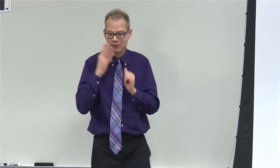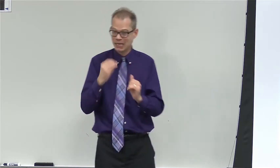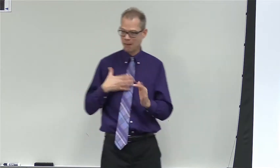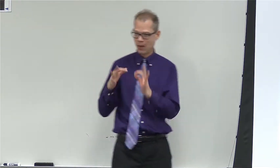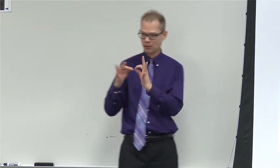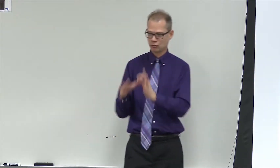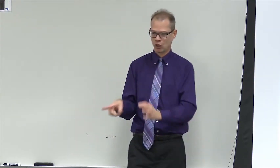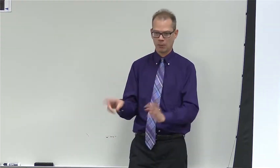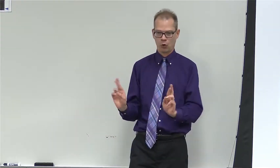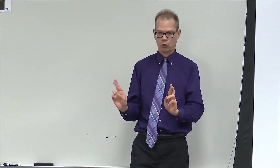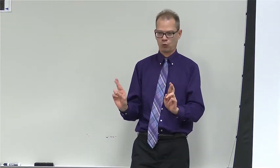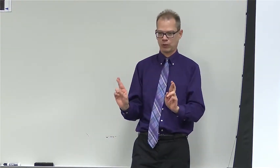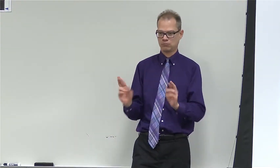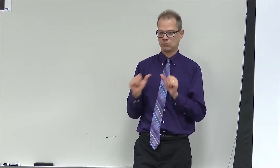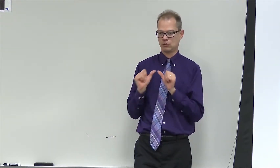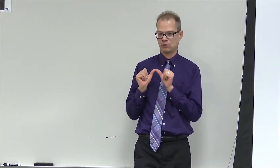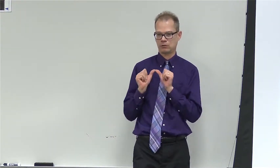because of the intense experience that it is,